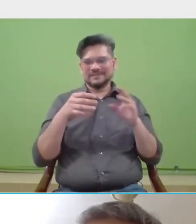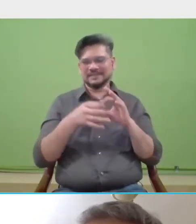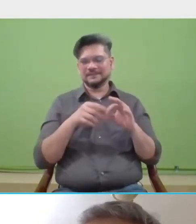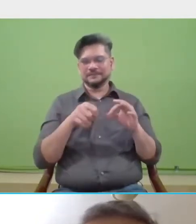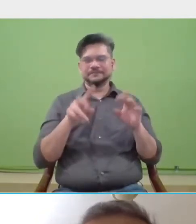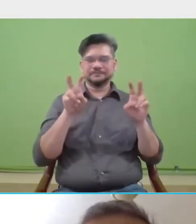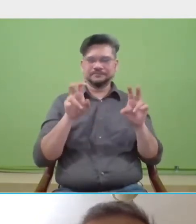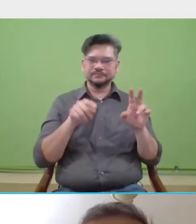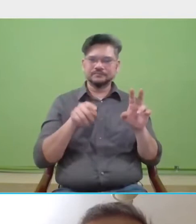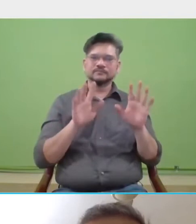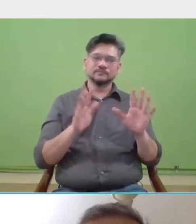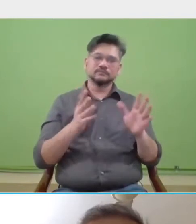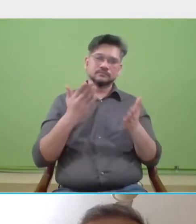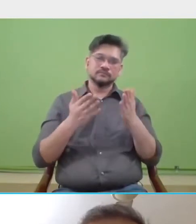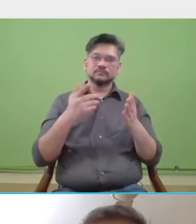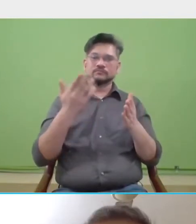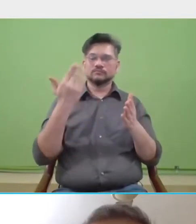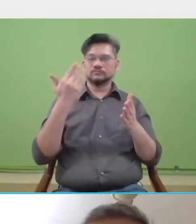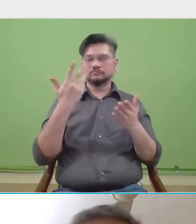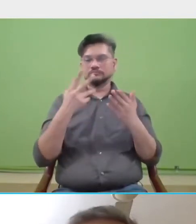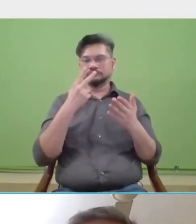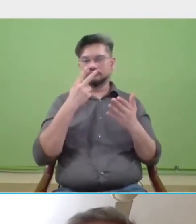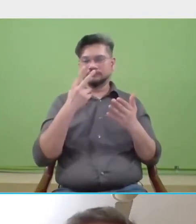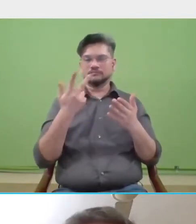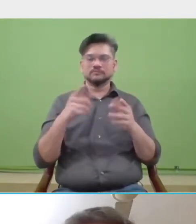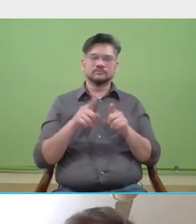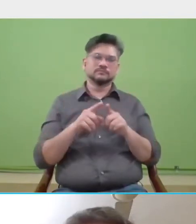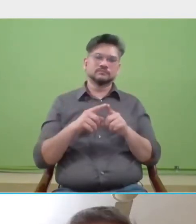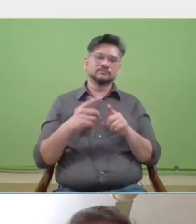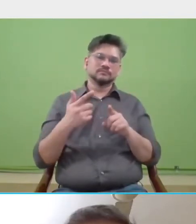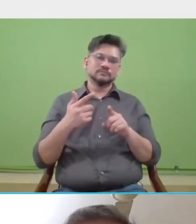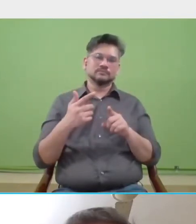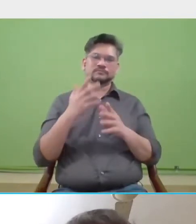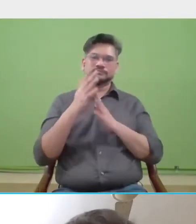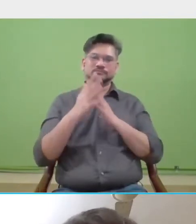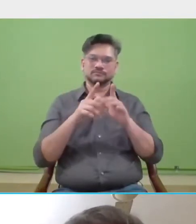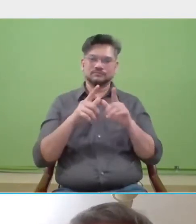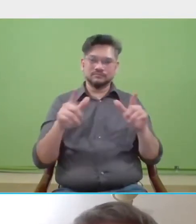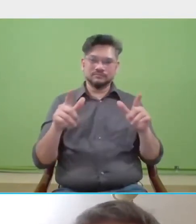you must have gone through the so called stereotypes of sign language at the beginning